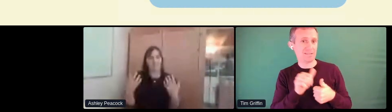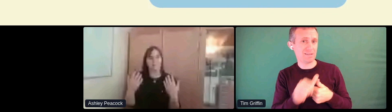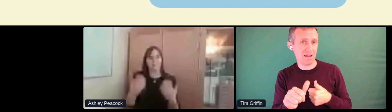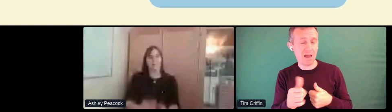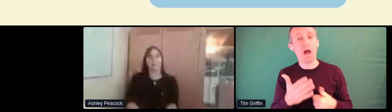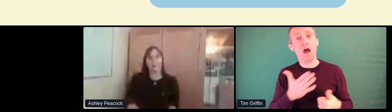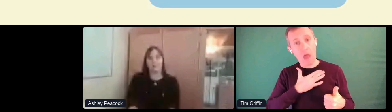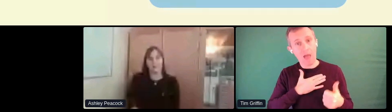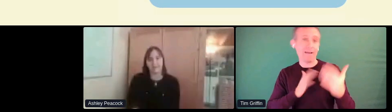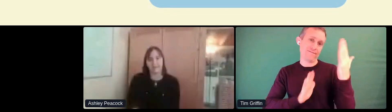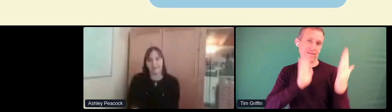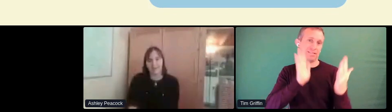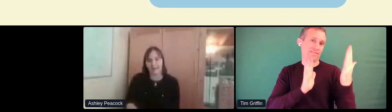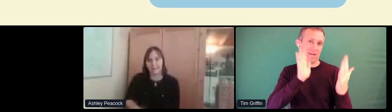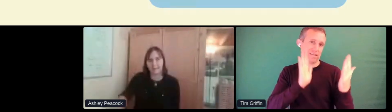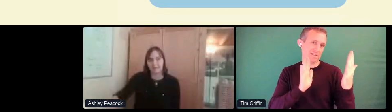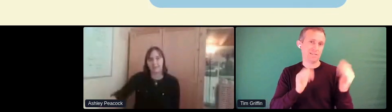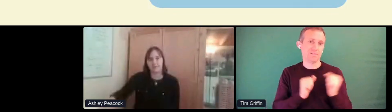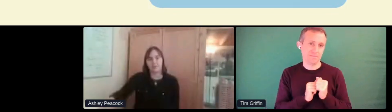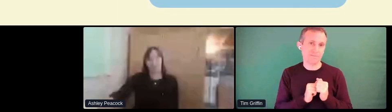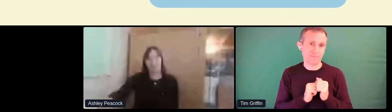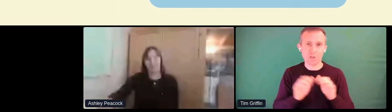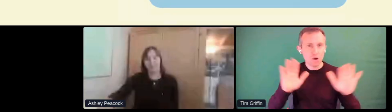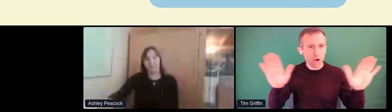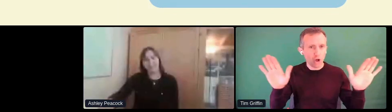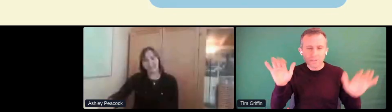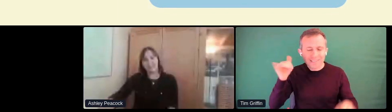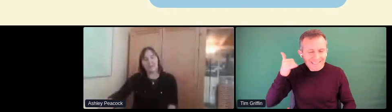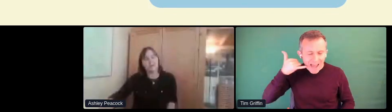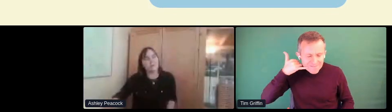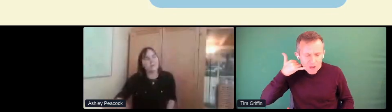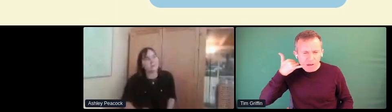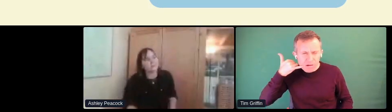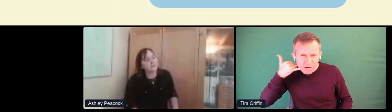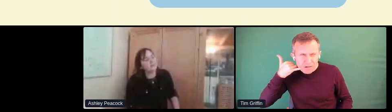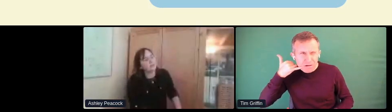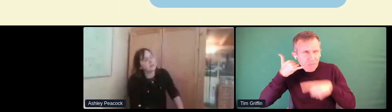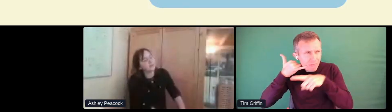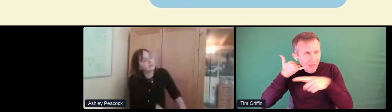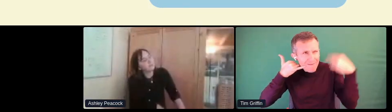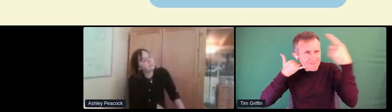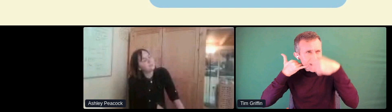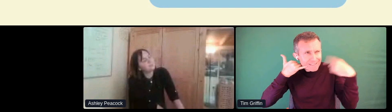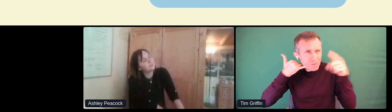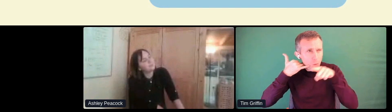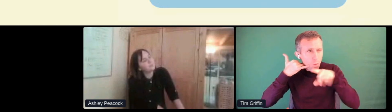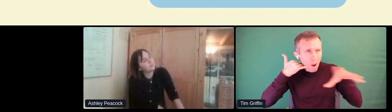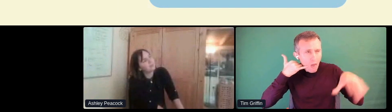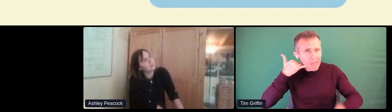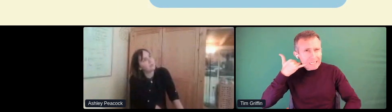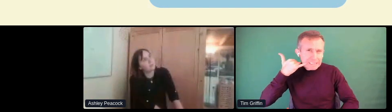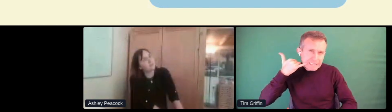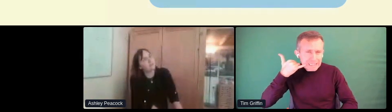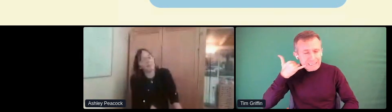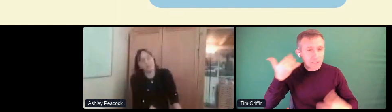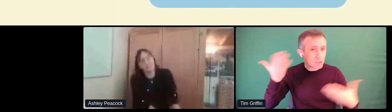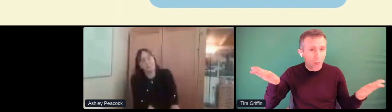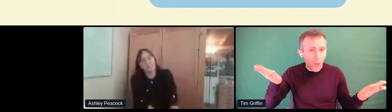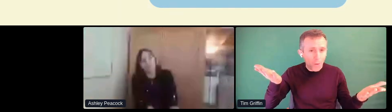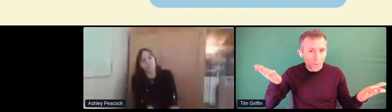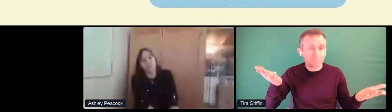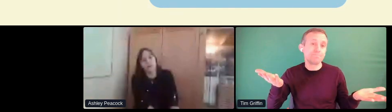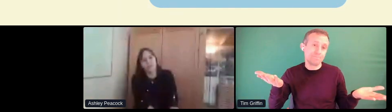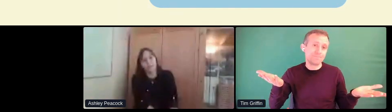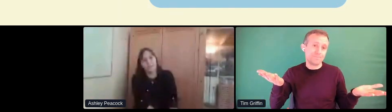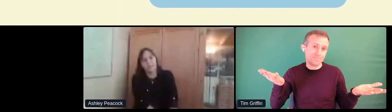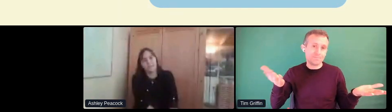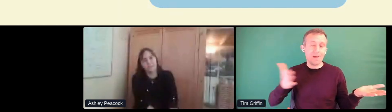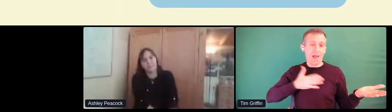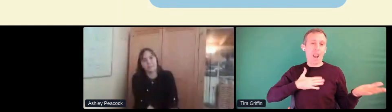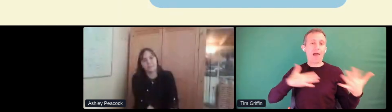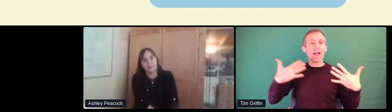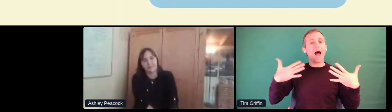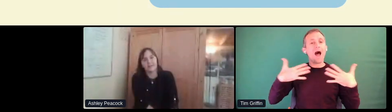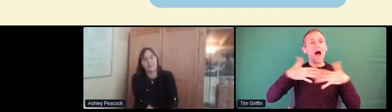hold a whole conversation in my head. I enjoy the hybrid mix of working and just